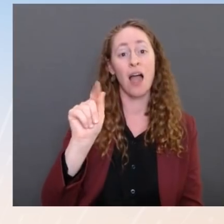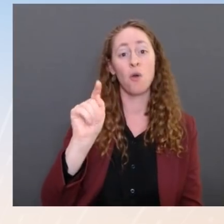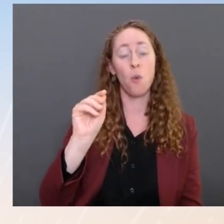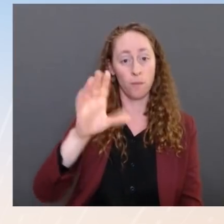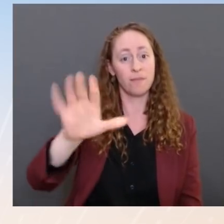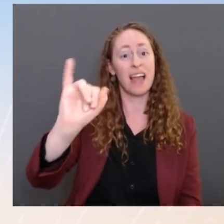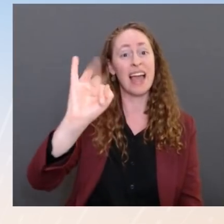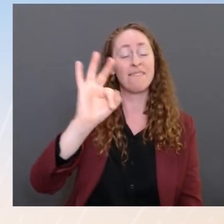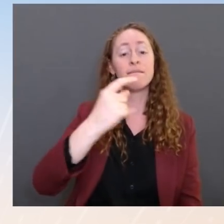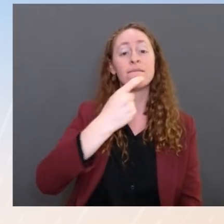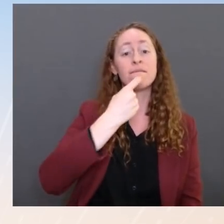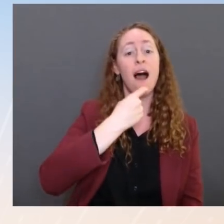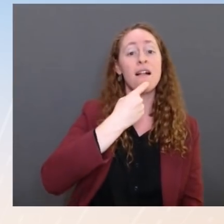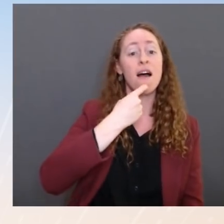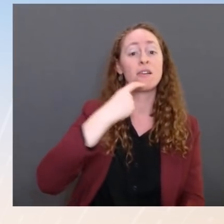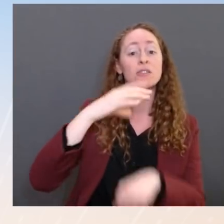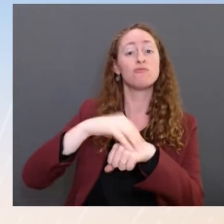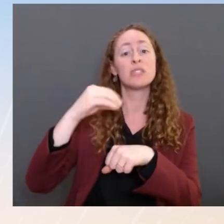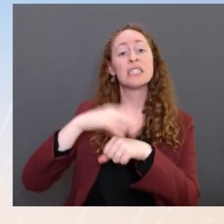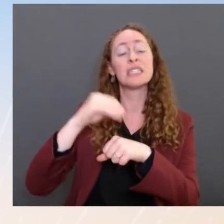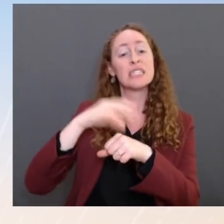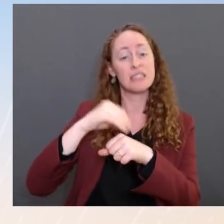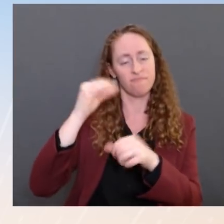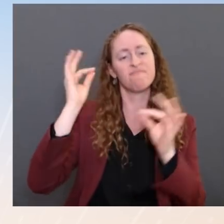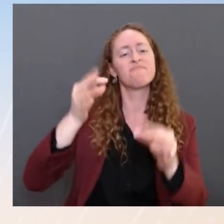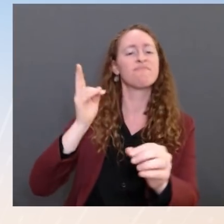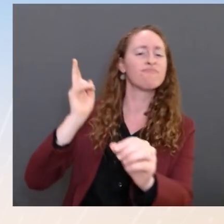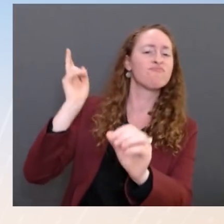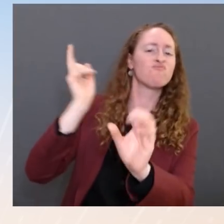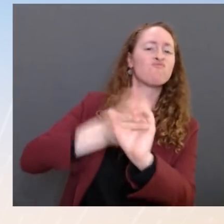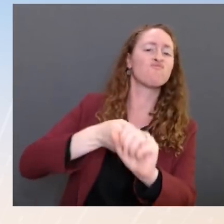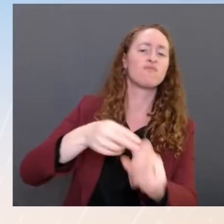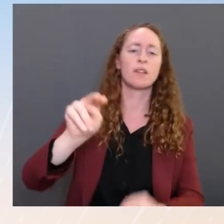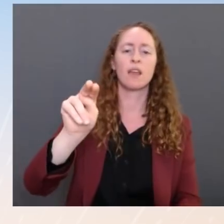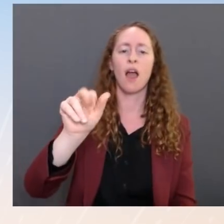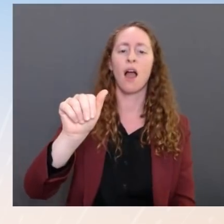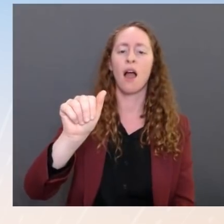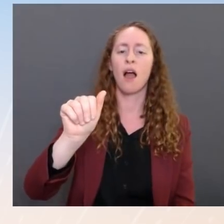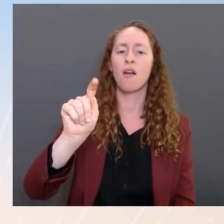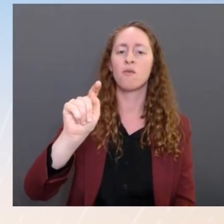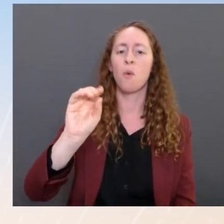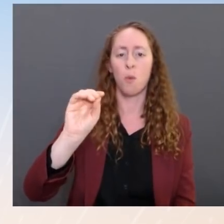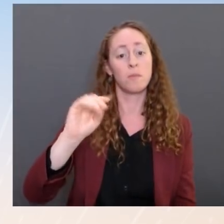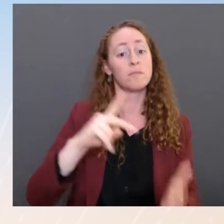for military -- defending those countries, even potentially with nuclear weapons.